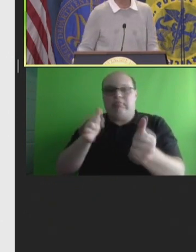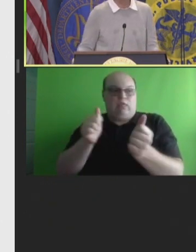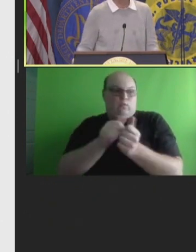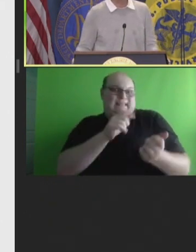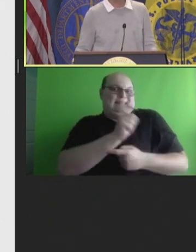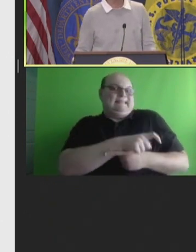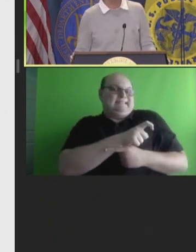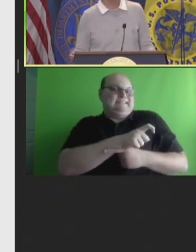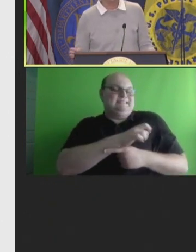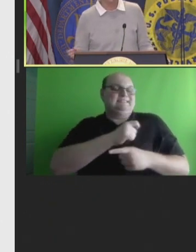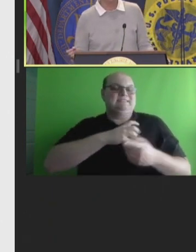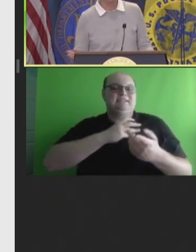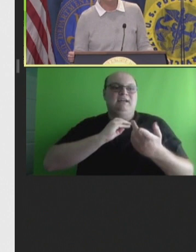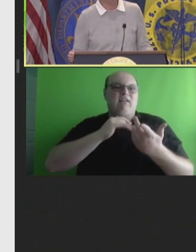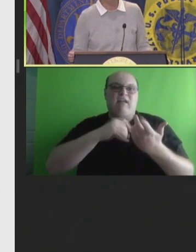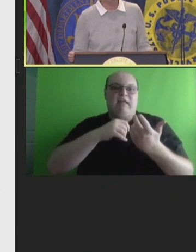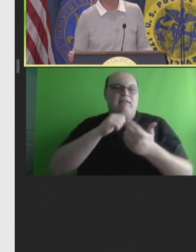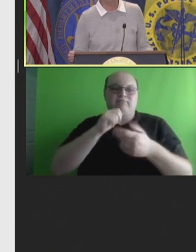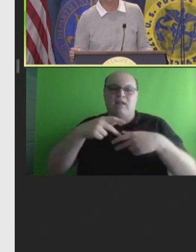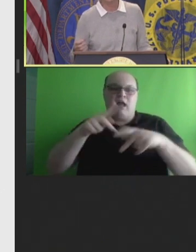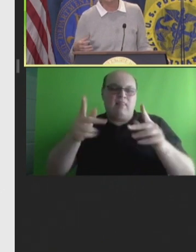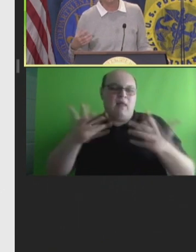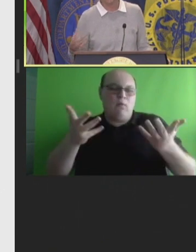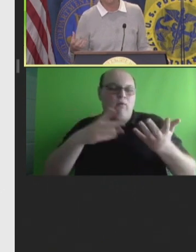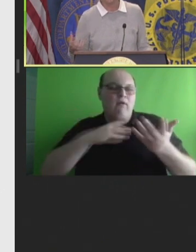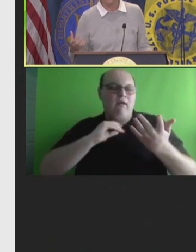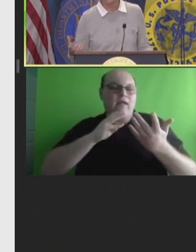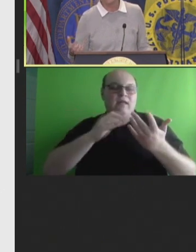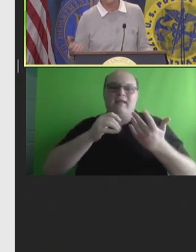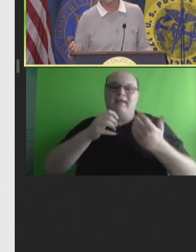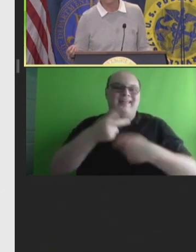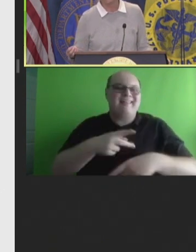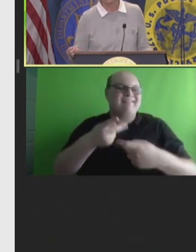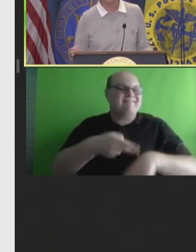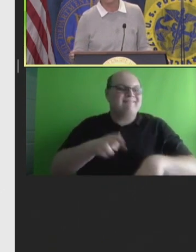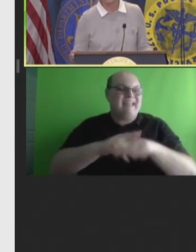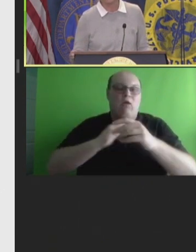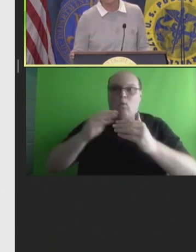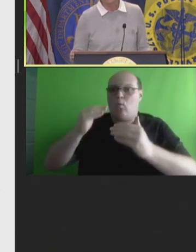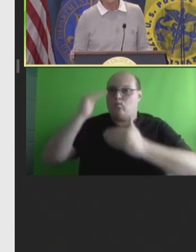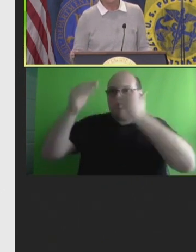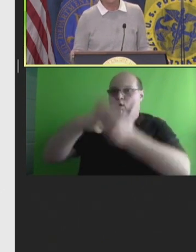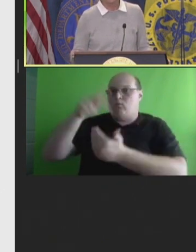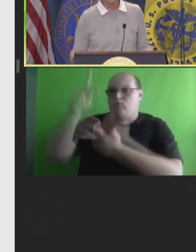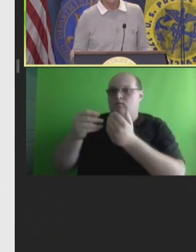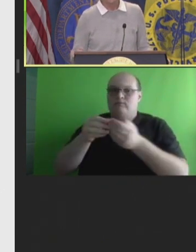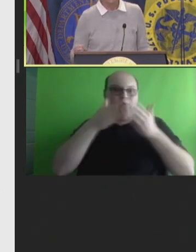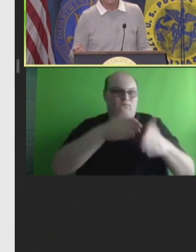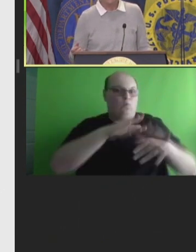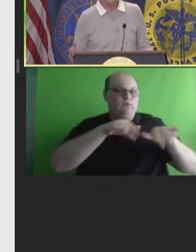what it has not allowed for is the building of a robust adult program. So, it's really focused